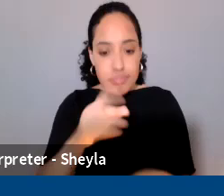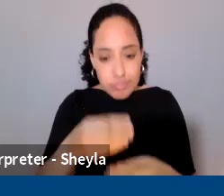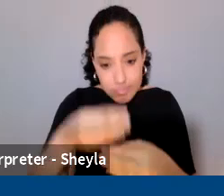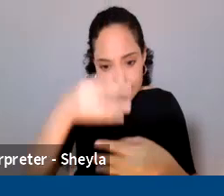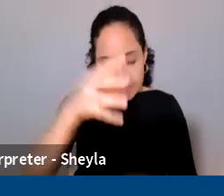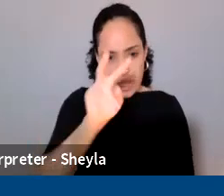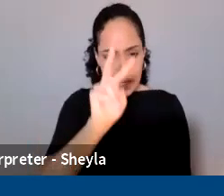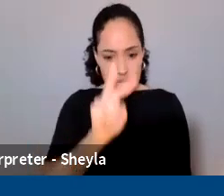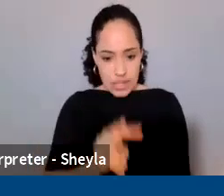Denise